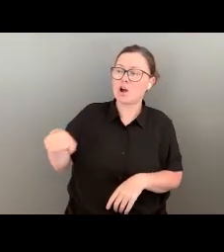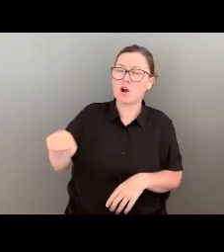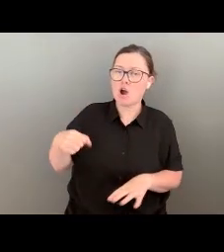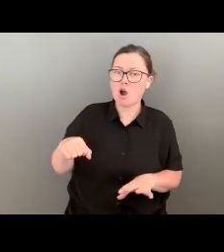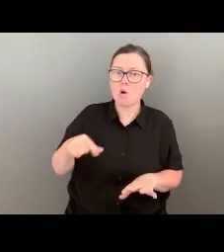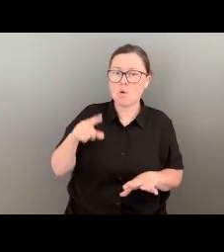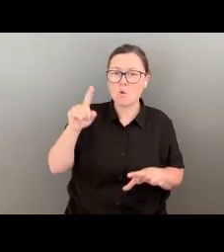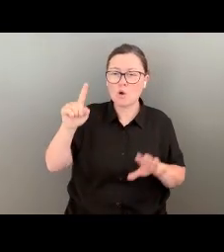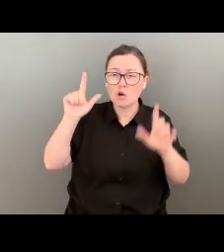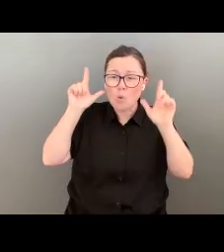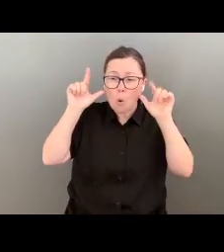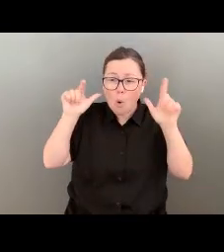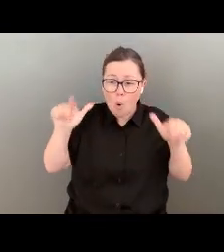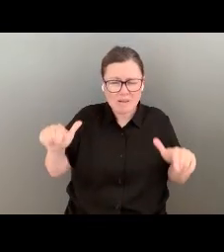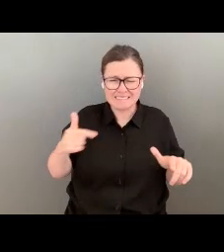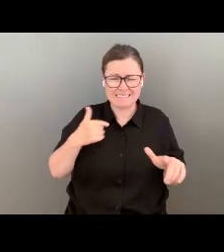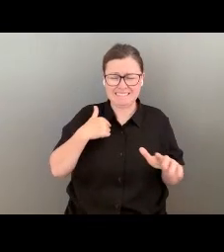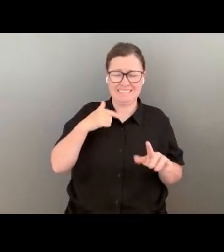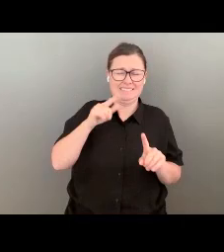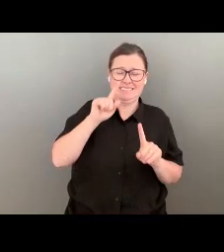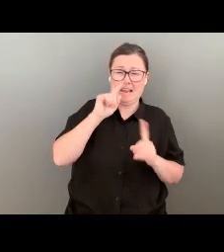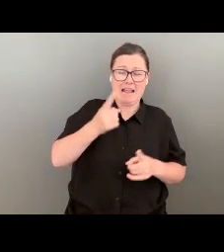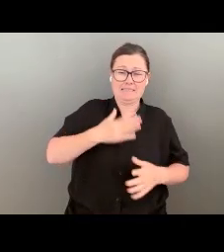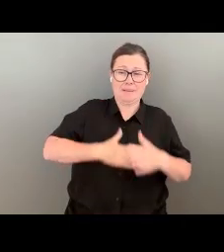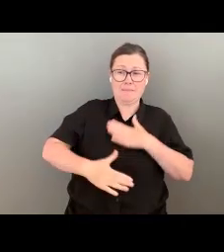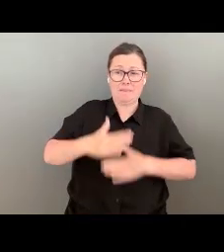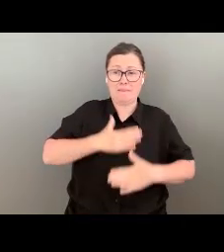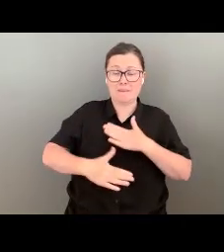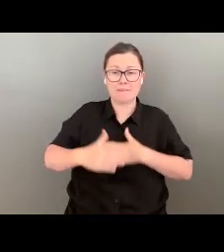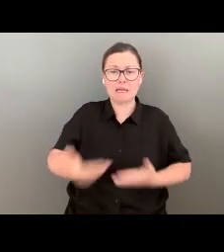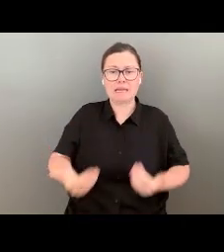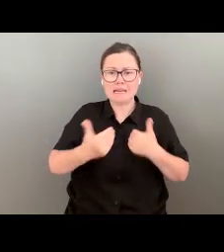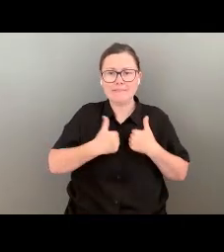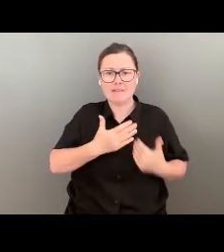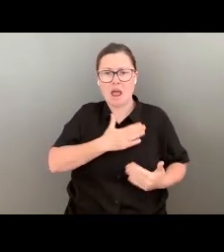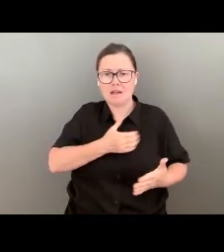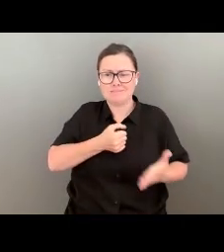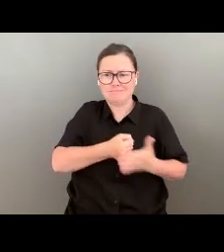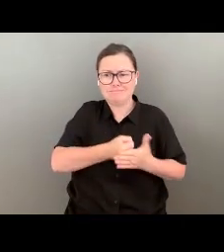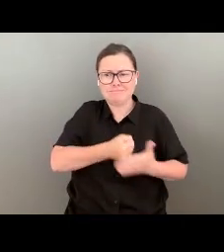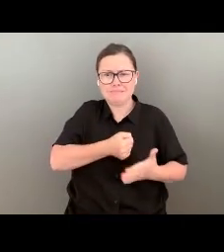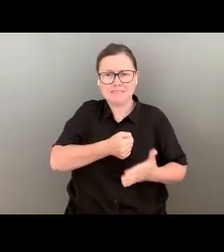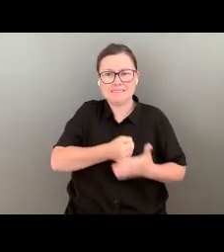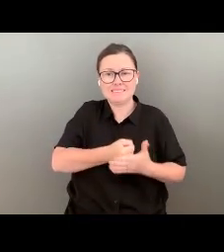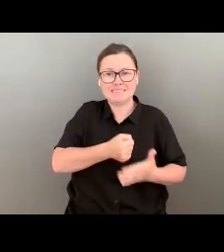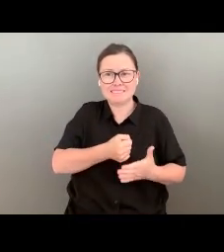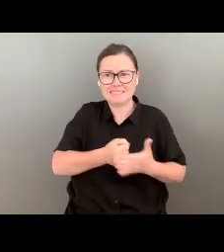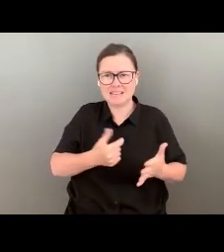And it made my heart absolutely pound and race. So that was very confusing for many years and continued to be.